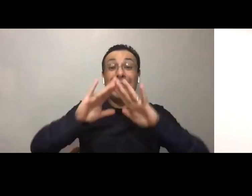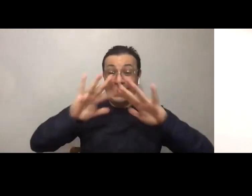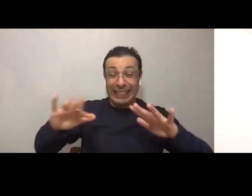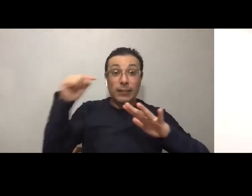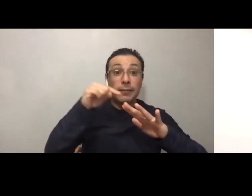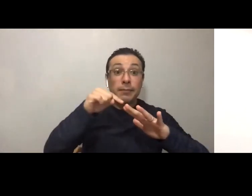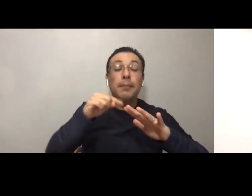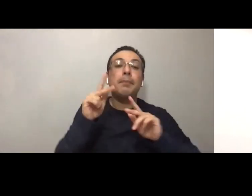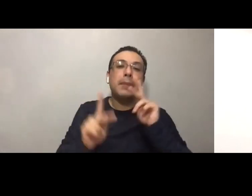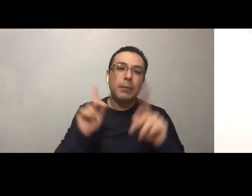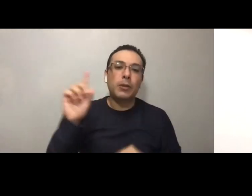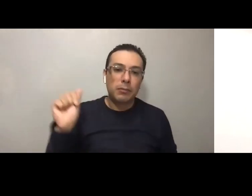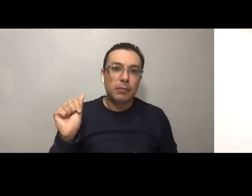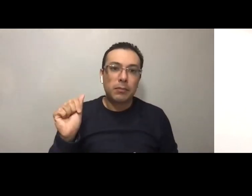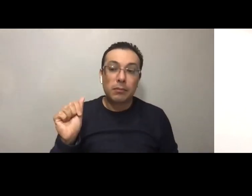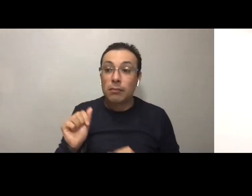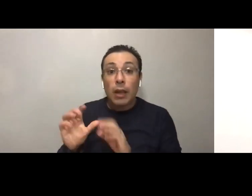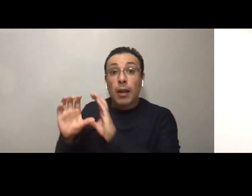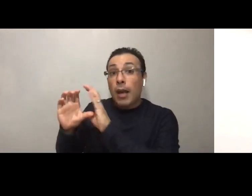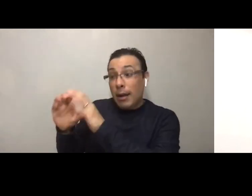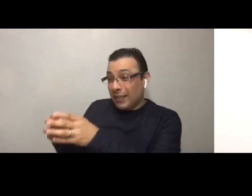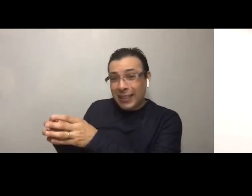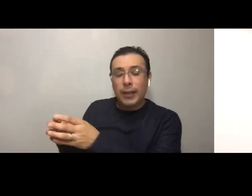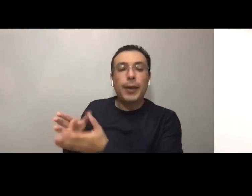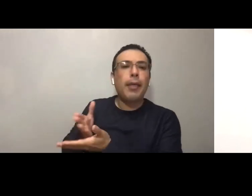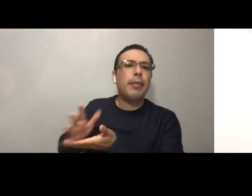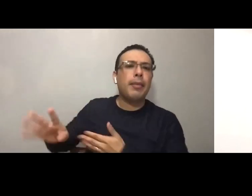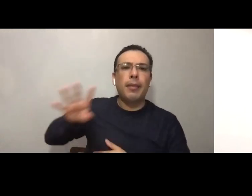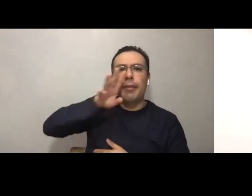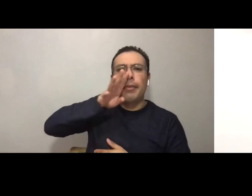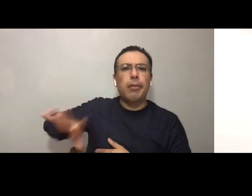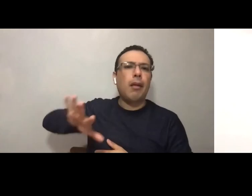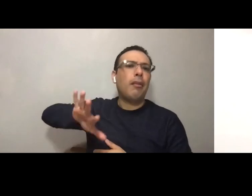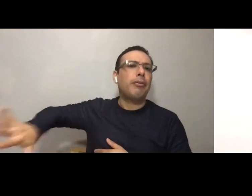marginalized by policies and systems that we know do not seek to serve them,